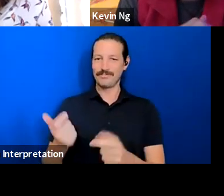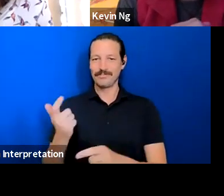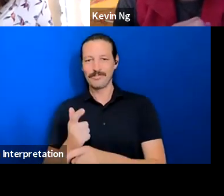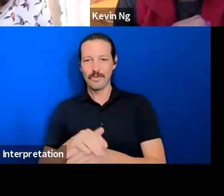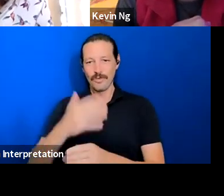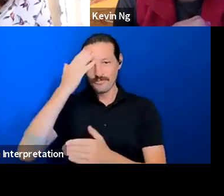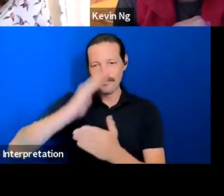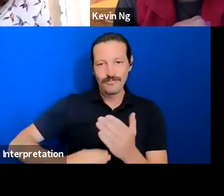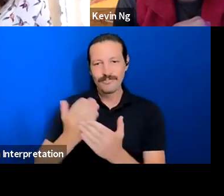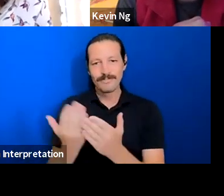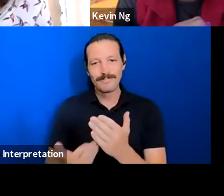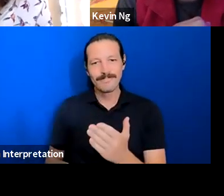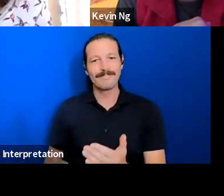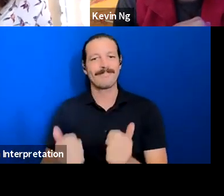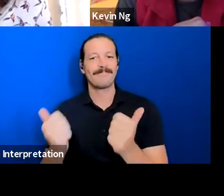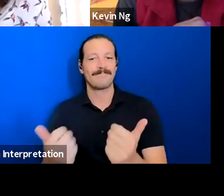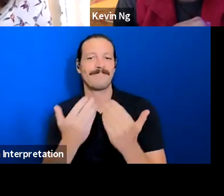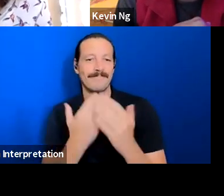Many thanks to my Australia Council colleagues who have made all of this possible